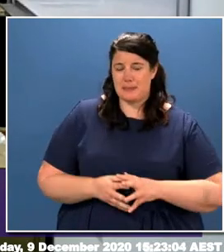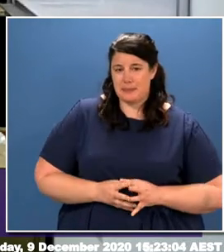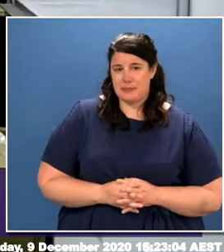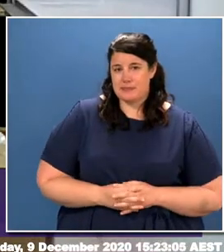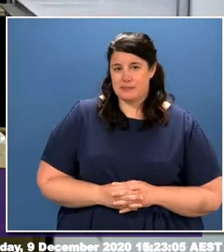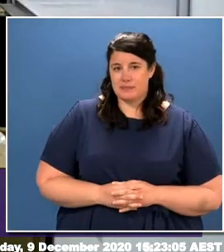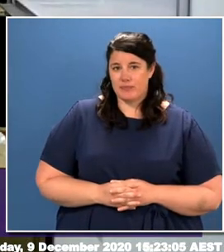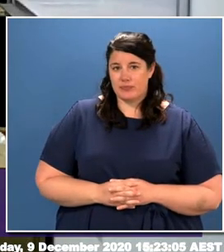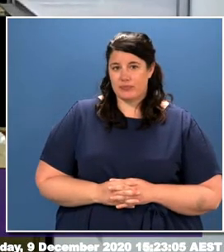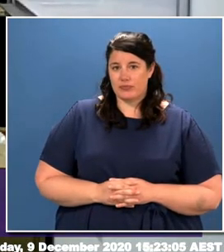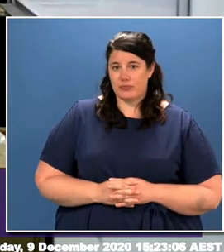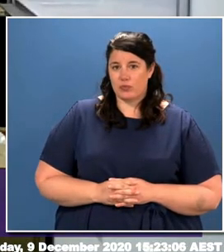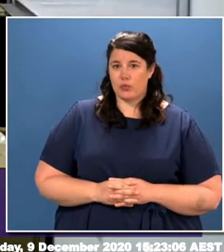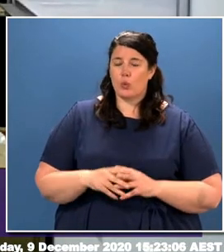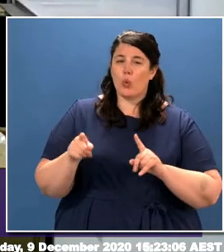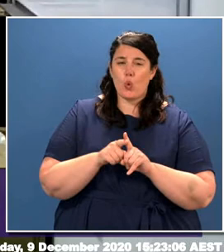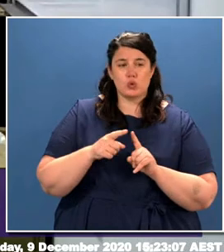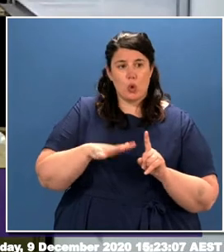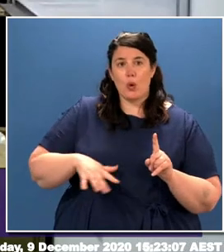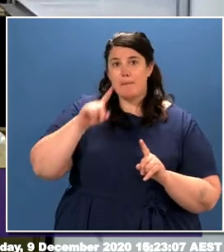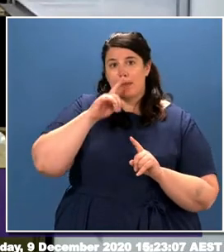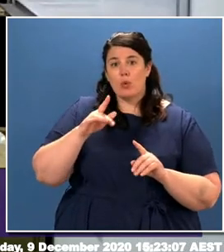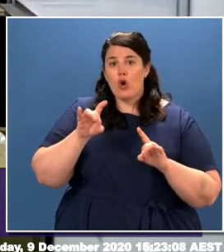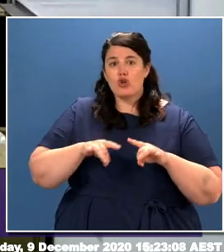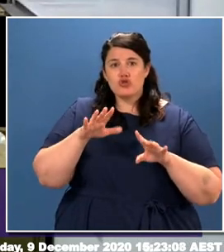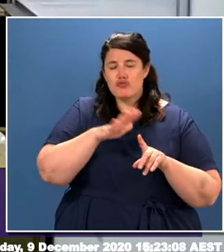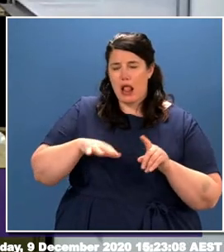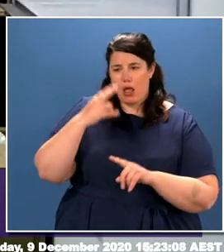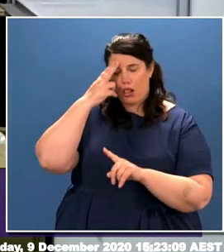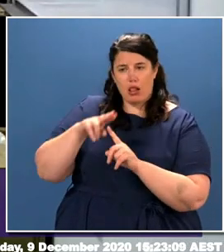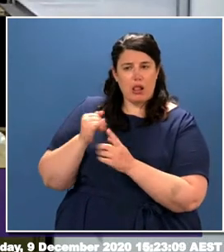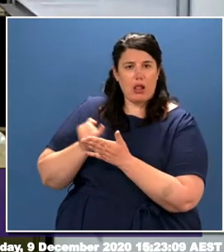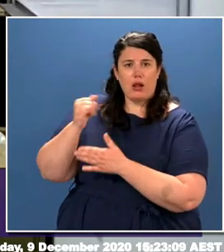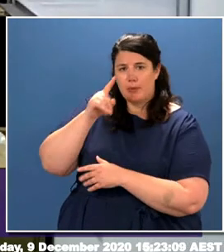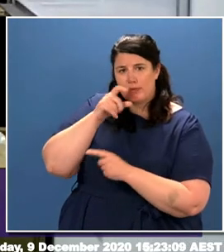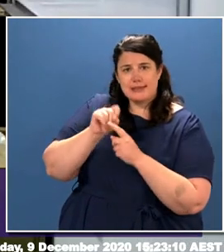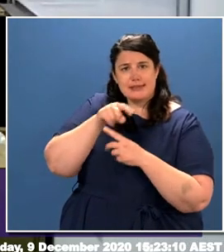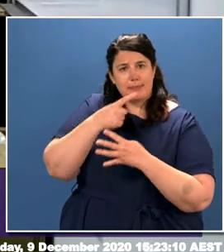a cultural issue around disability. You know, our attitude, the stigmatisation around not just